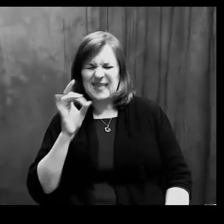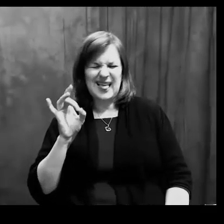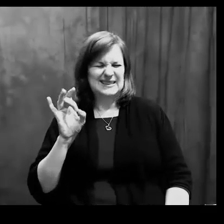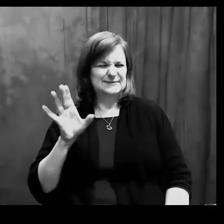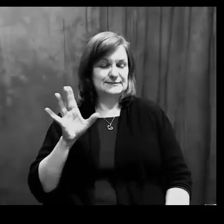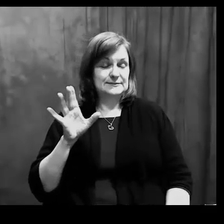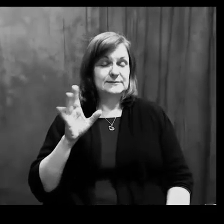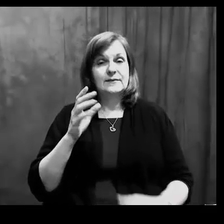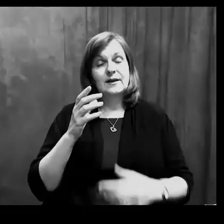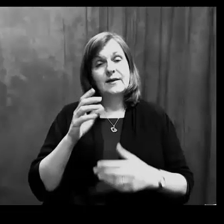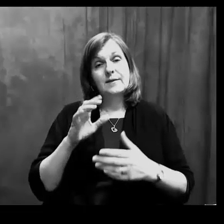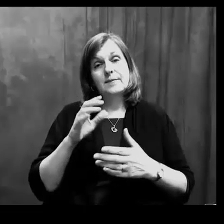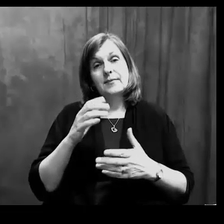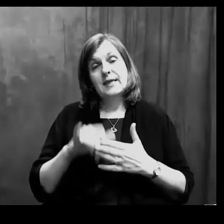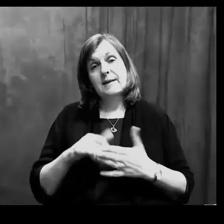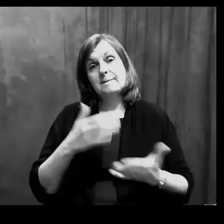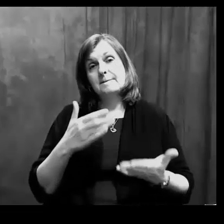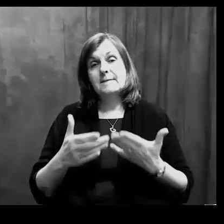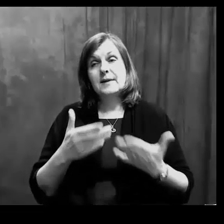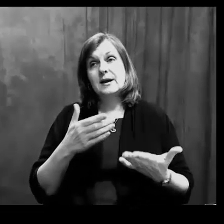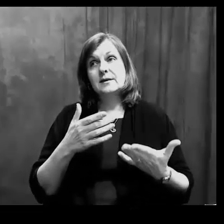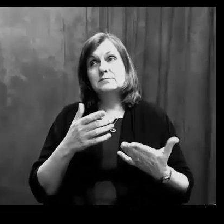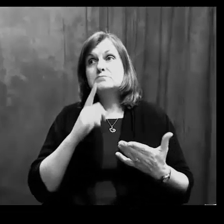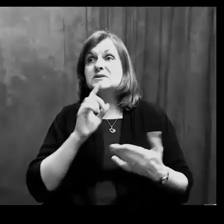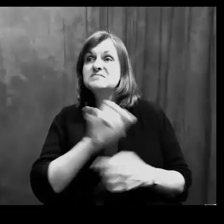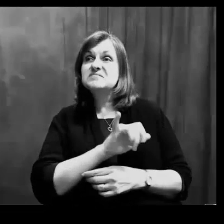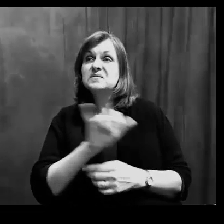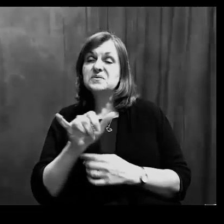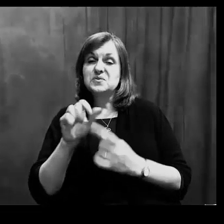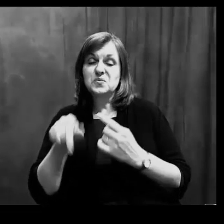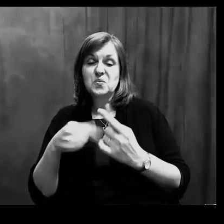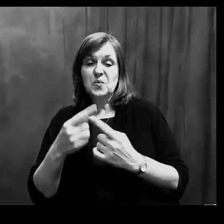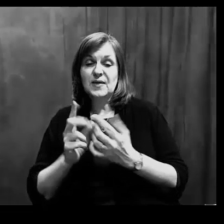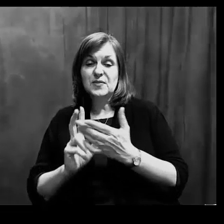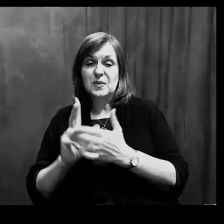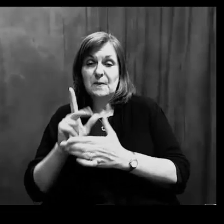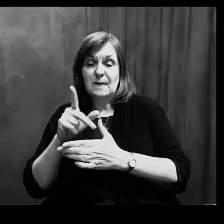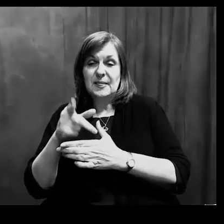take that to a whole other level to the point where that toxic chemical